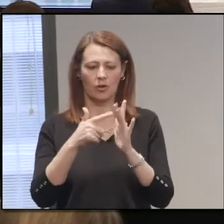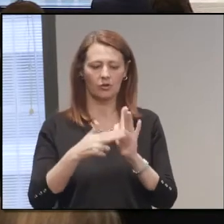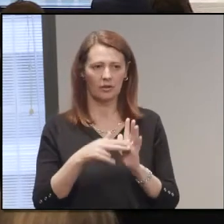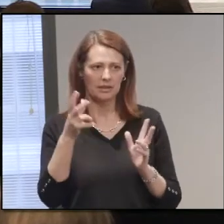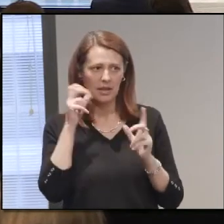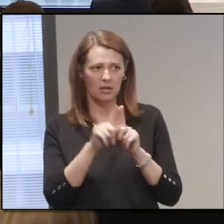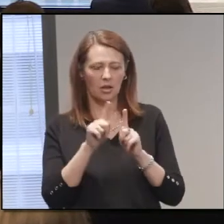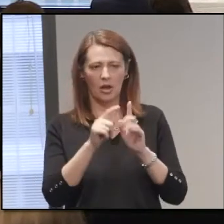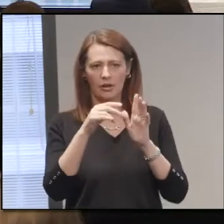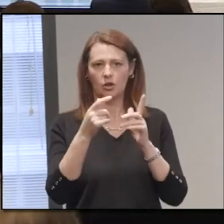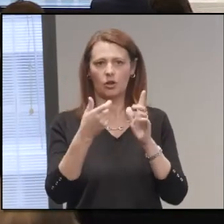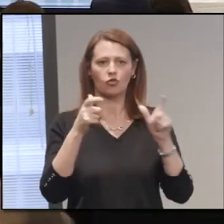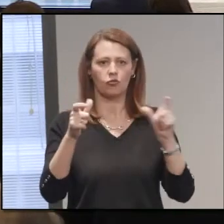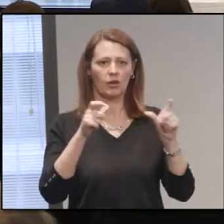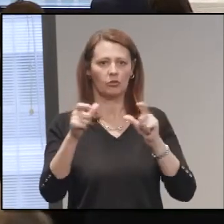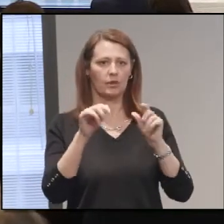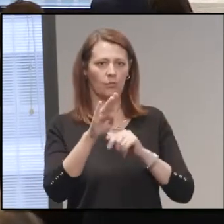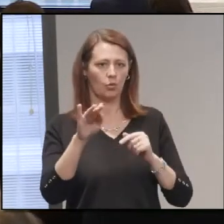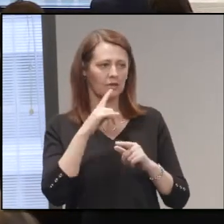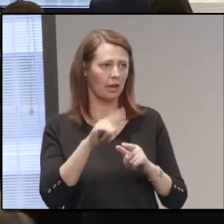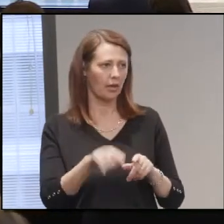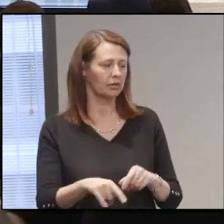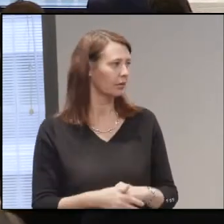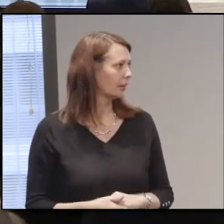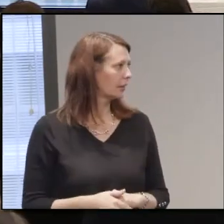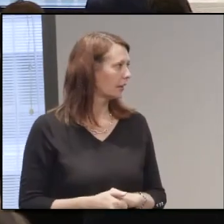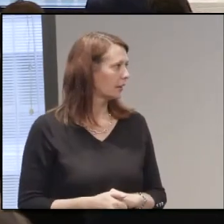Don't you love that? Blame it on the regulator.